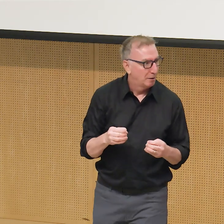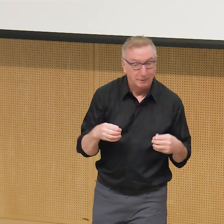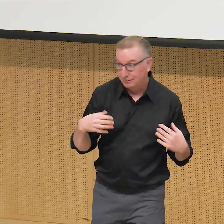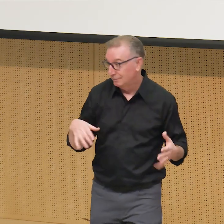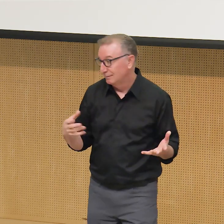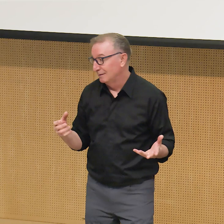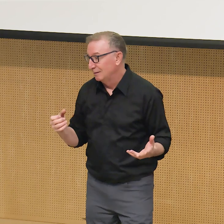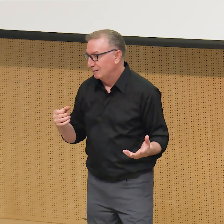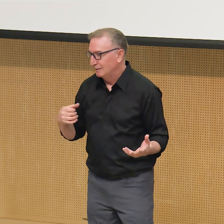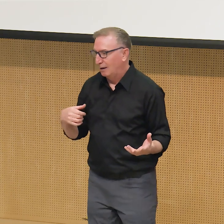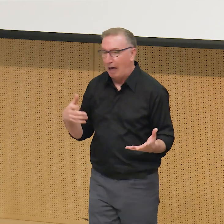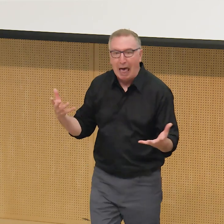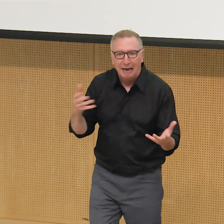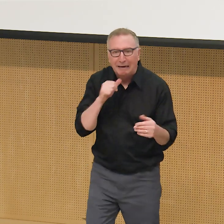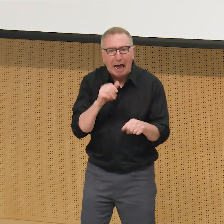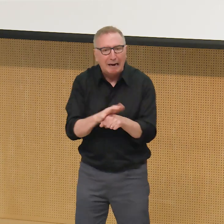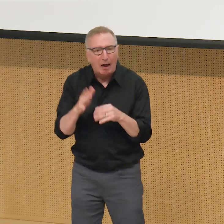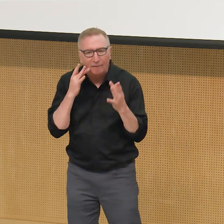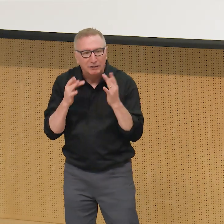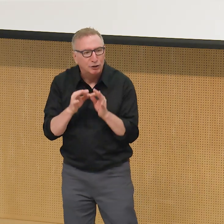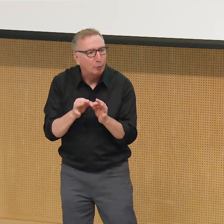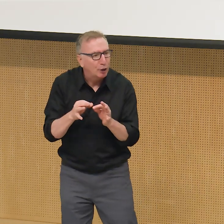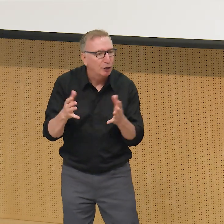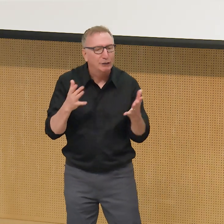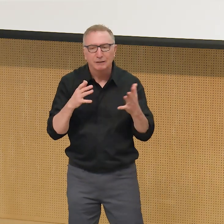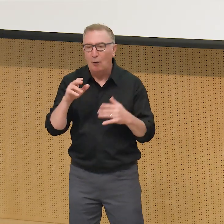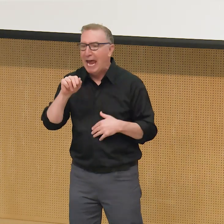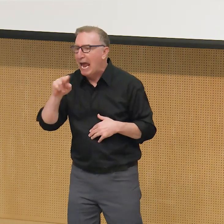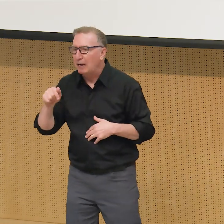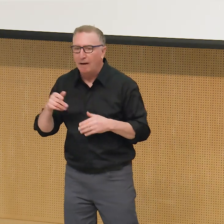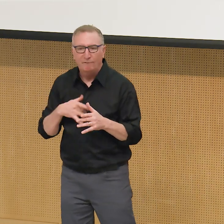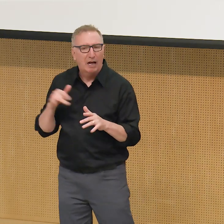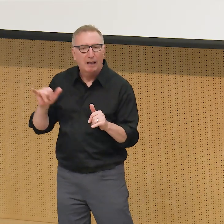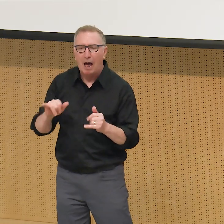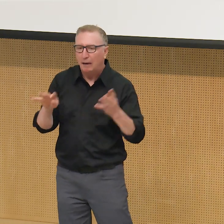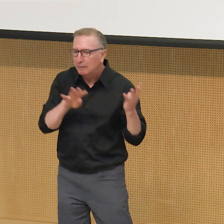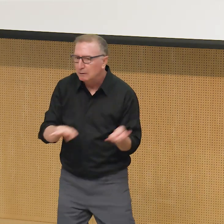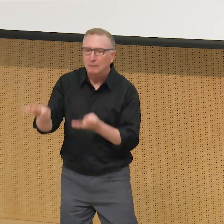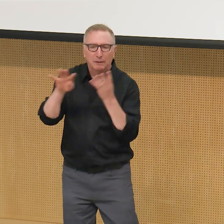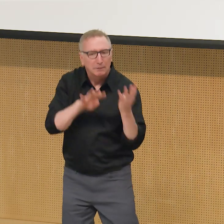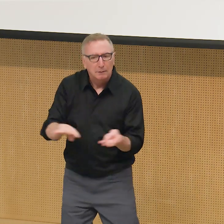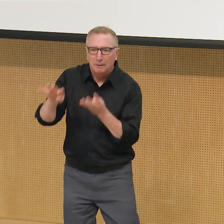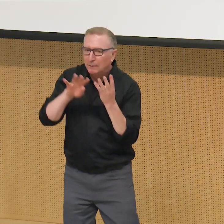and--because they wanted more education, and there weren't enough interpreters at that time.